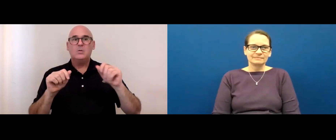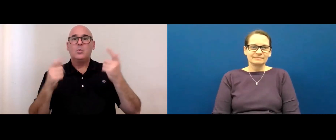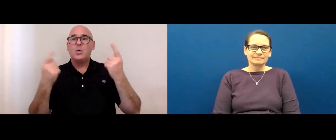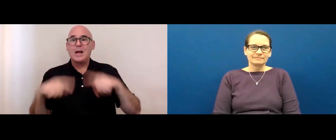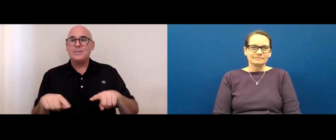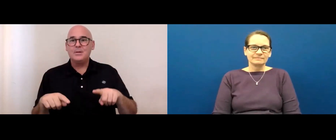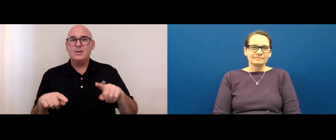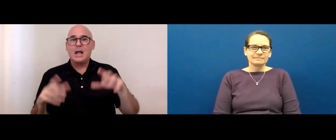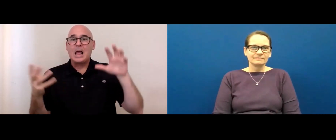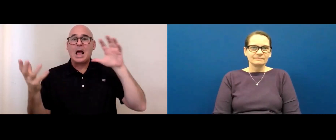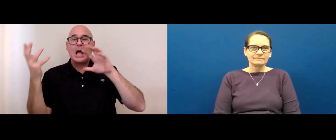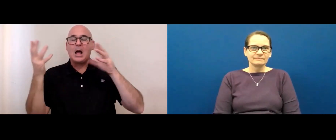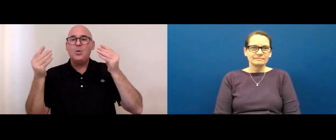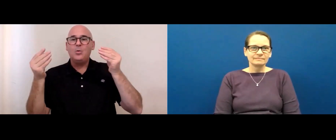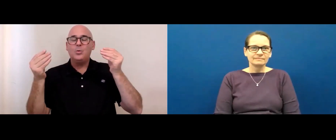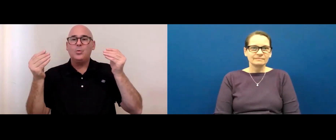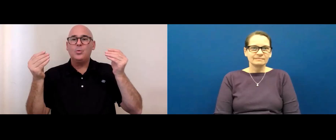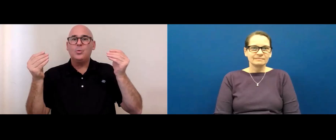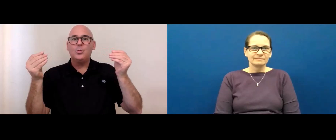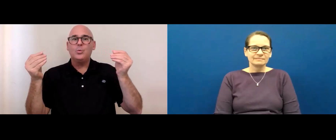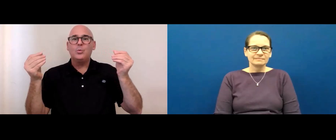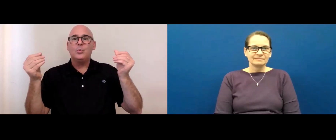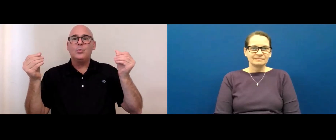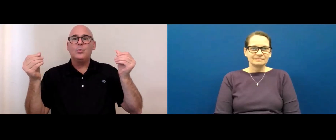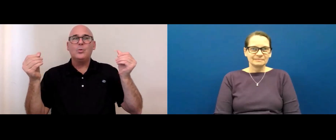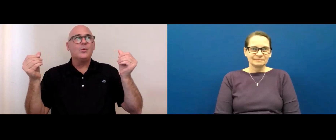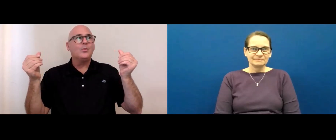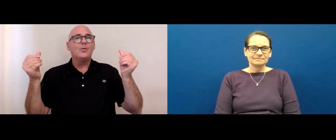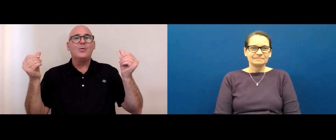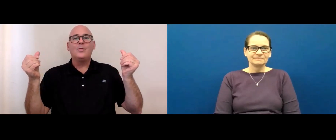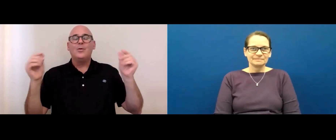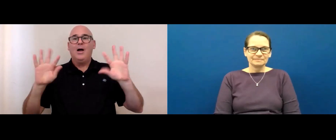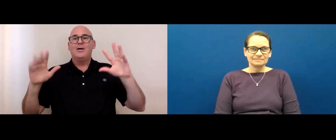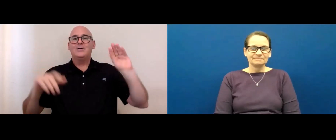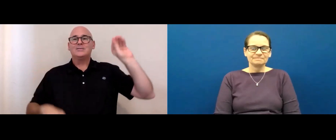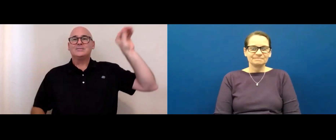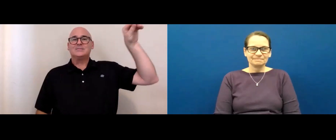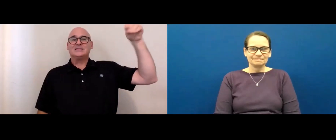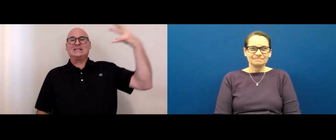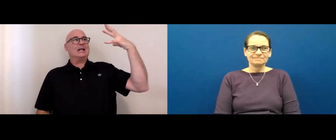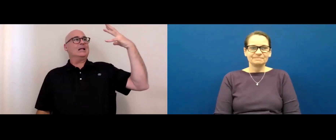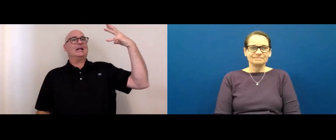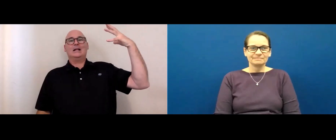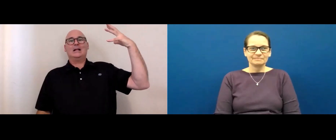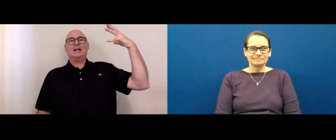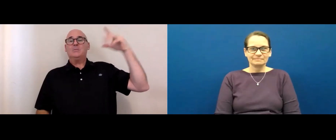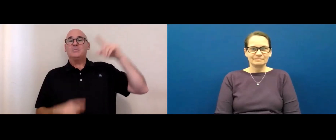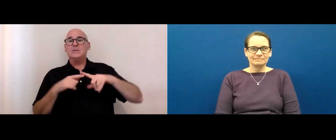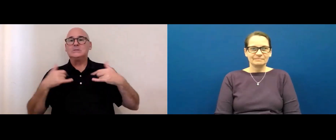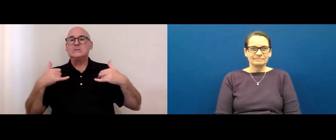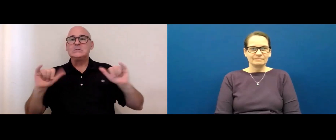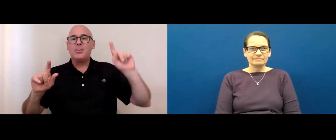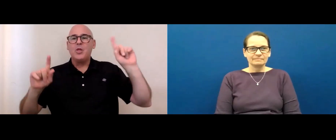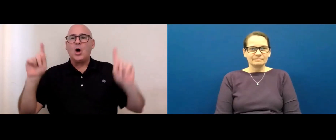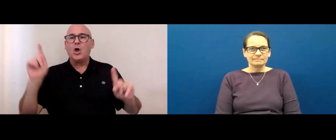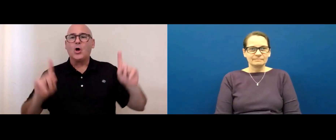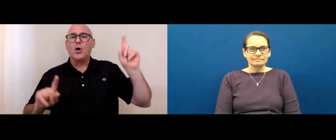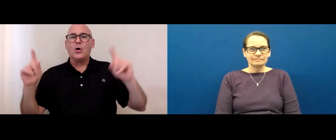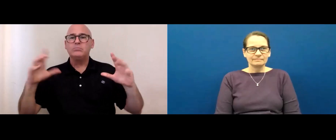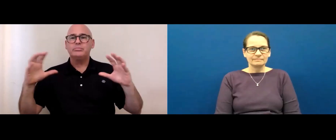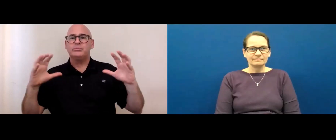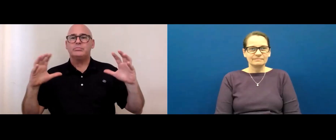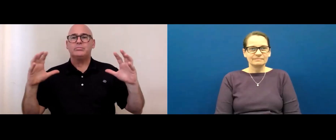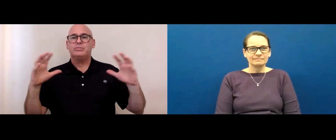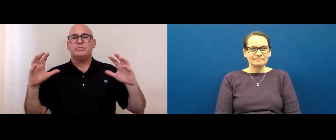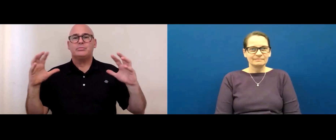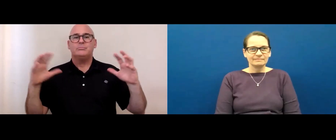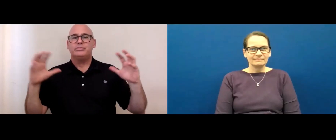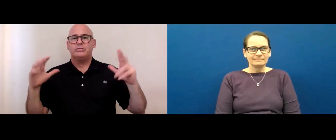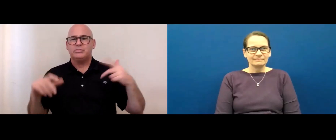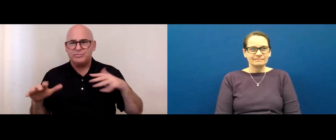it was as if the clouds parted the sun came out there's still thunder they're still rumbling